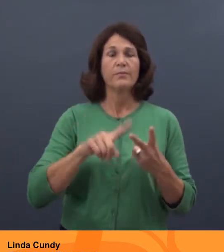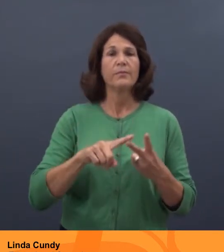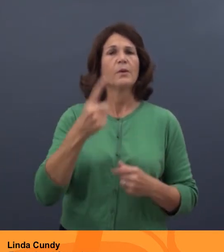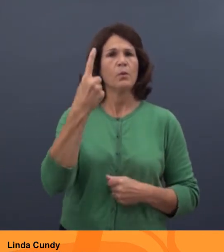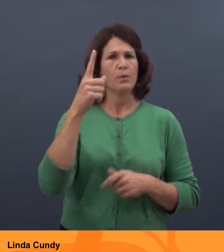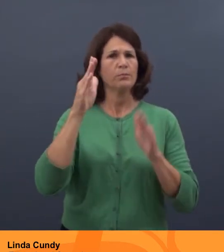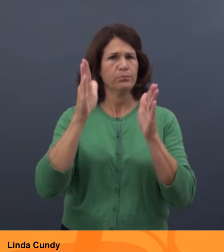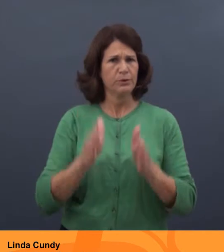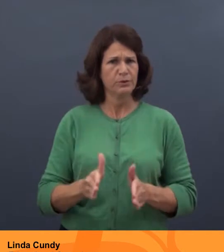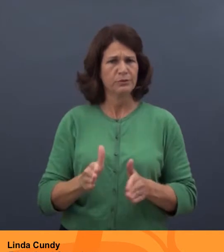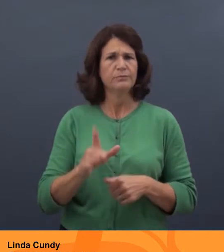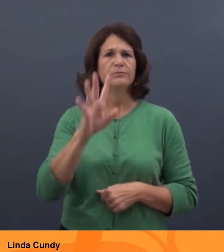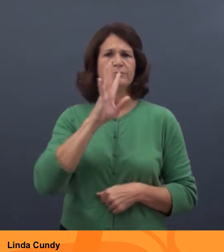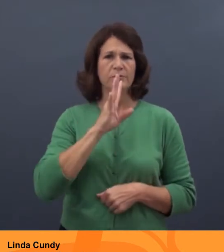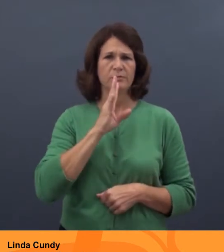one person speak at a time.